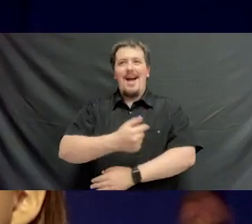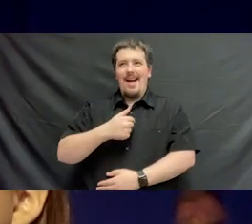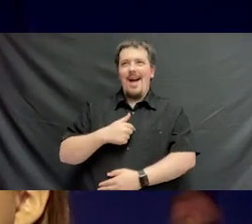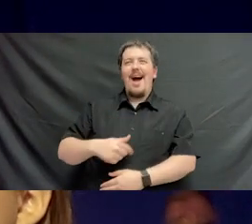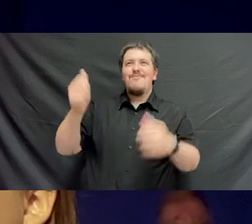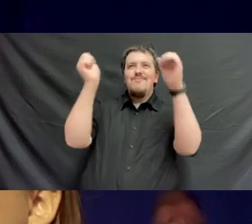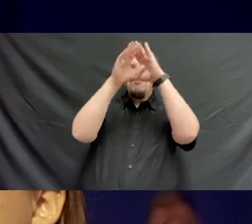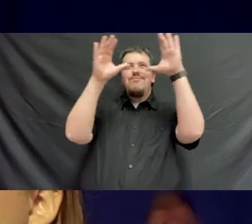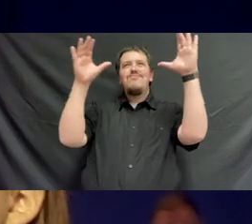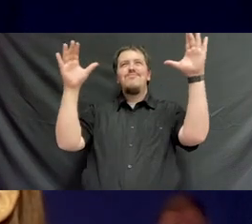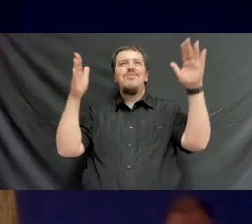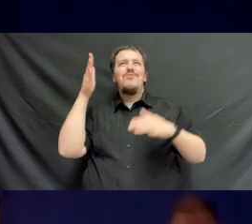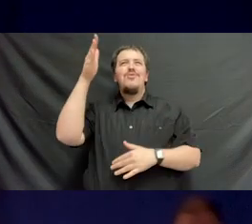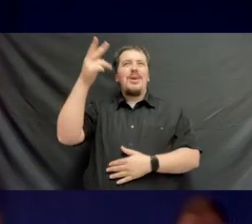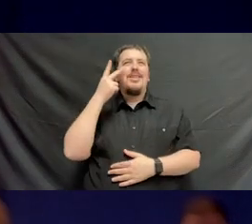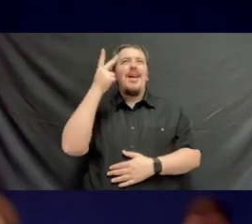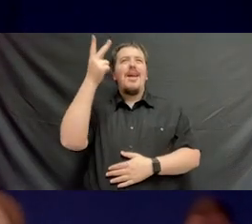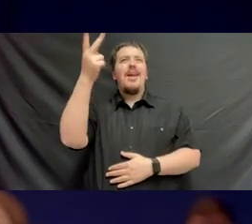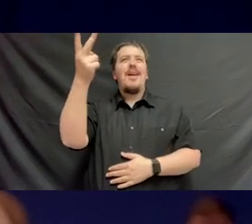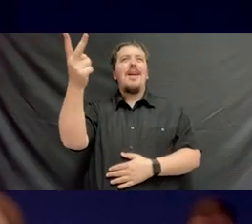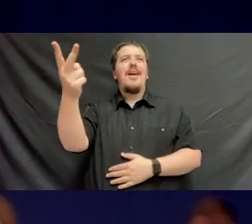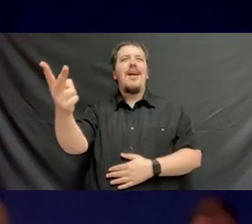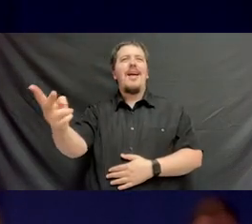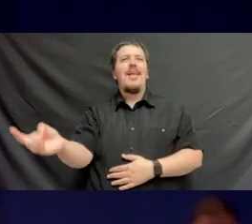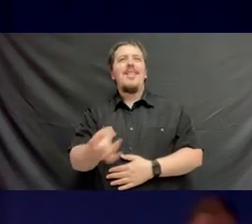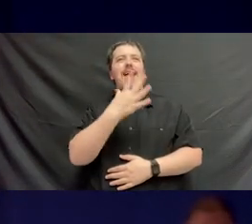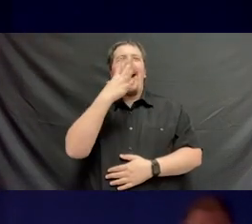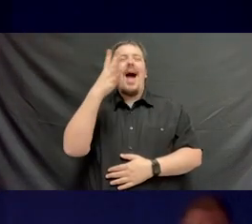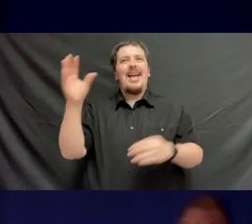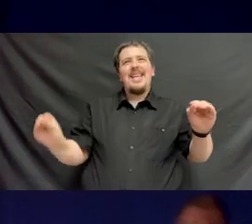Oh, I can see in the light of a clear blue morning